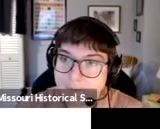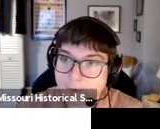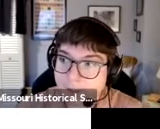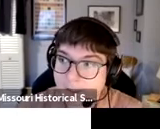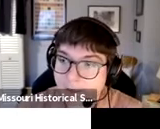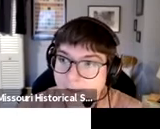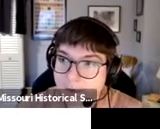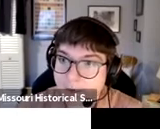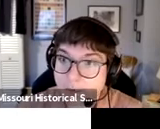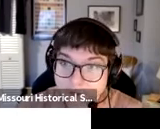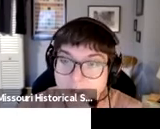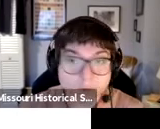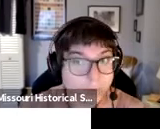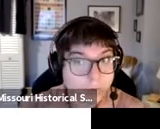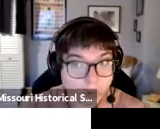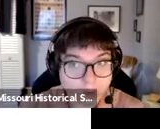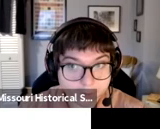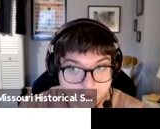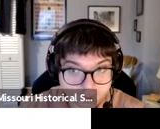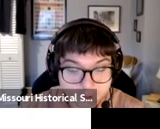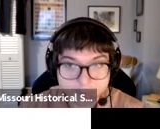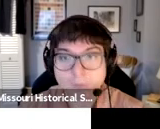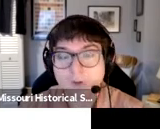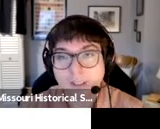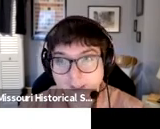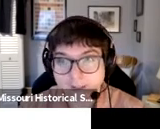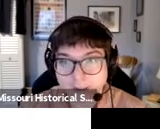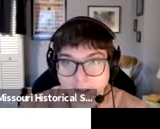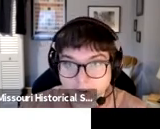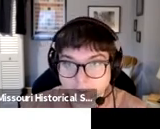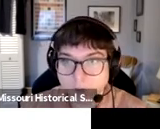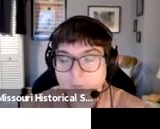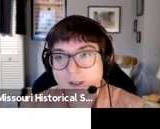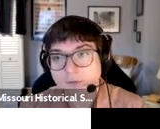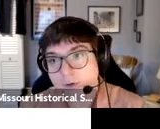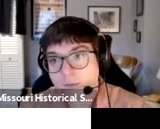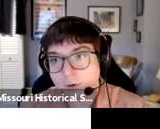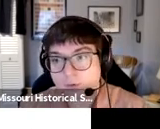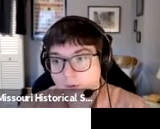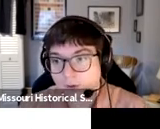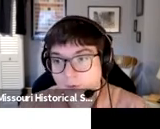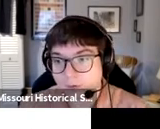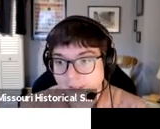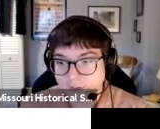you know, they were lucky in that sense. But again, everybody was facing things like food shortages, and things like that